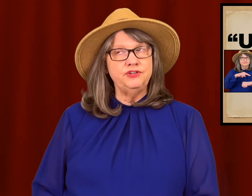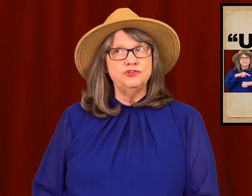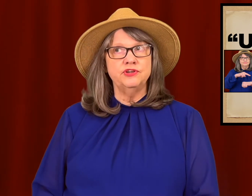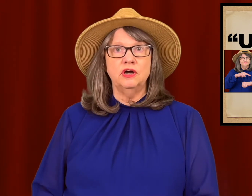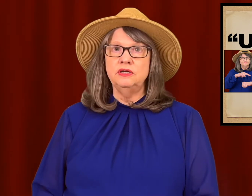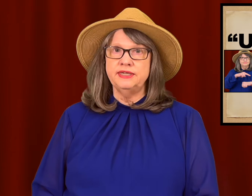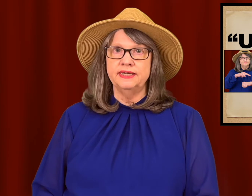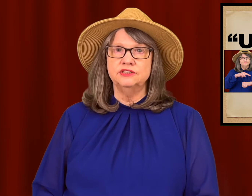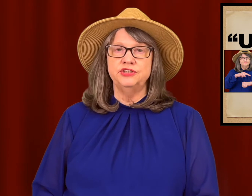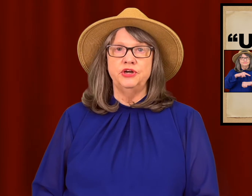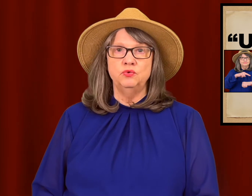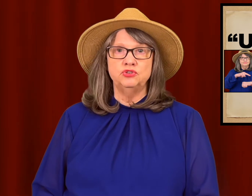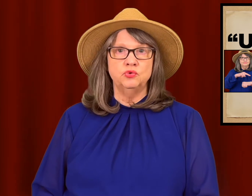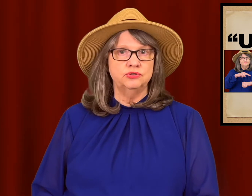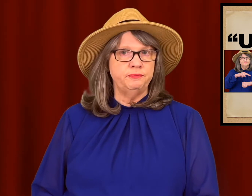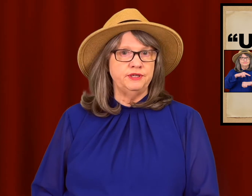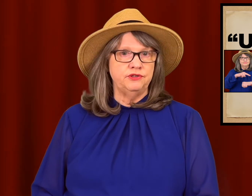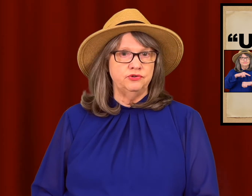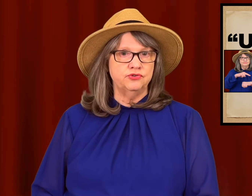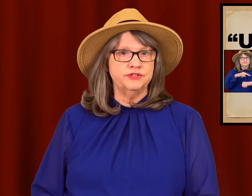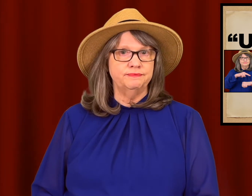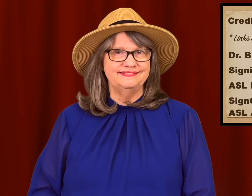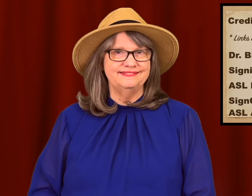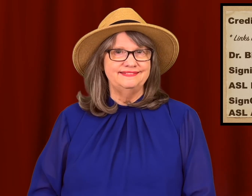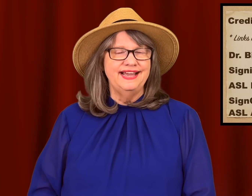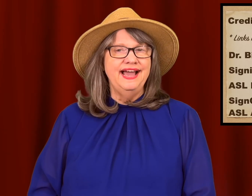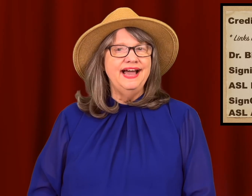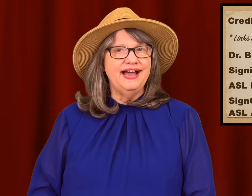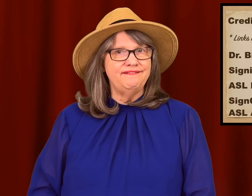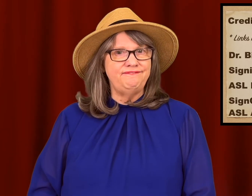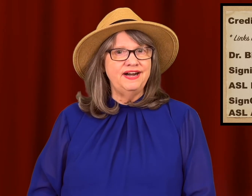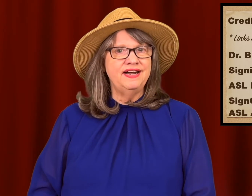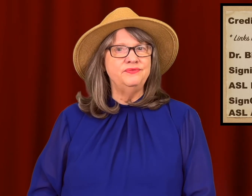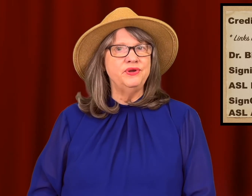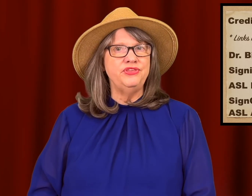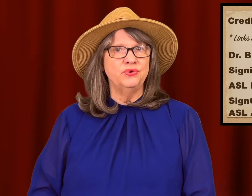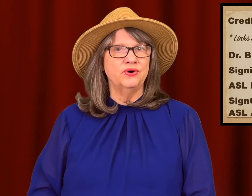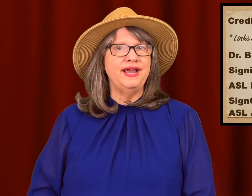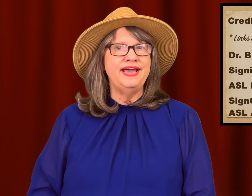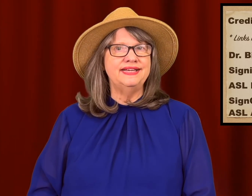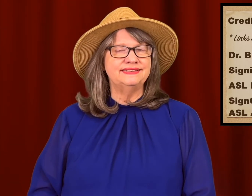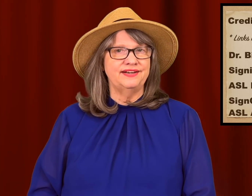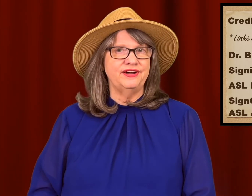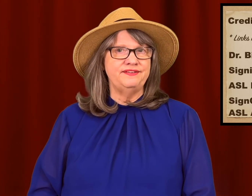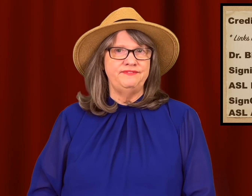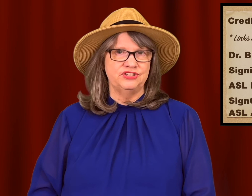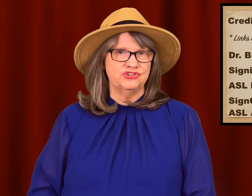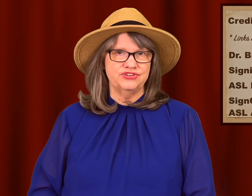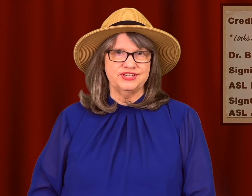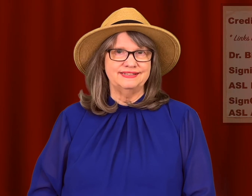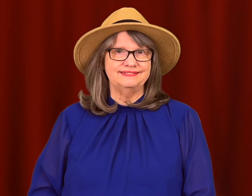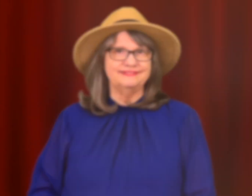use the context to know which word's being used. Have fun with your ASL adventures! 🤙